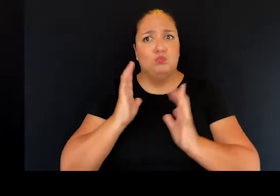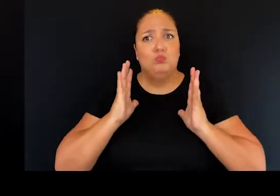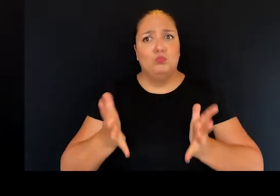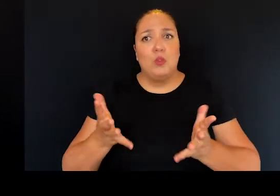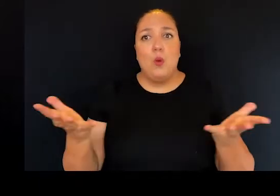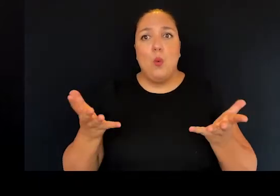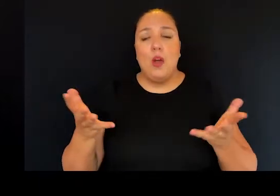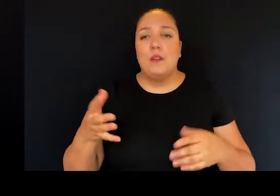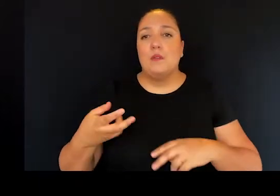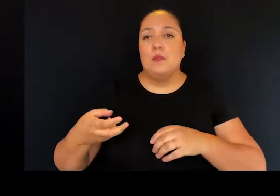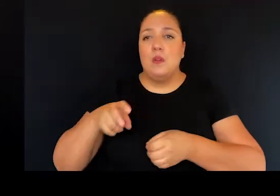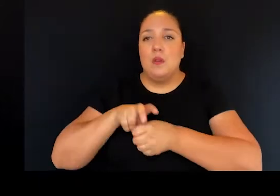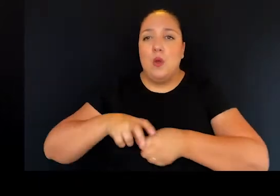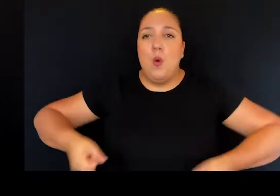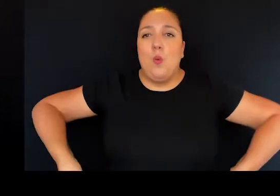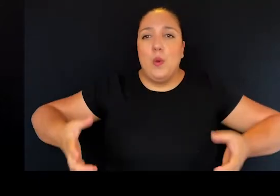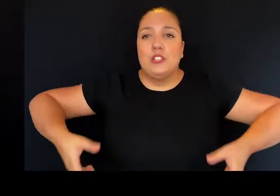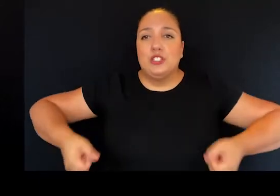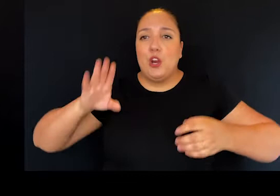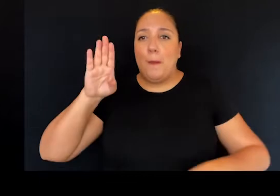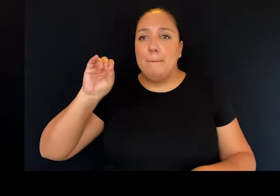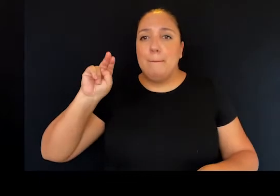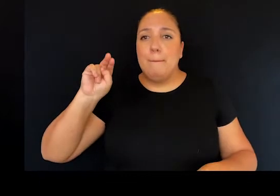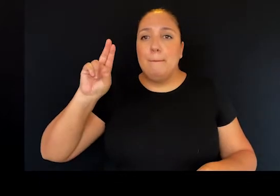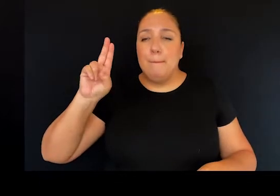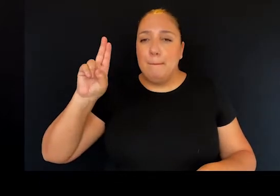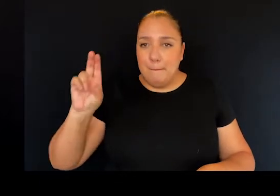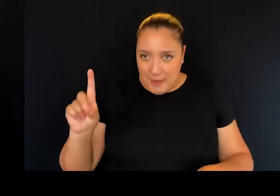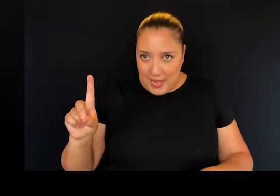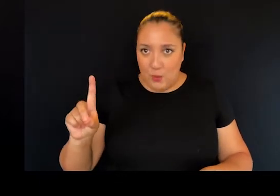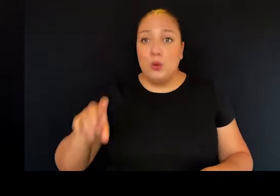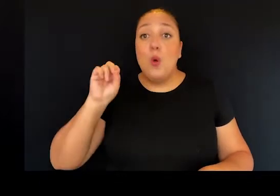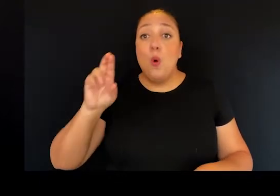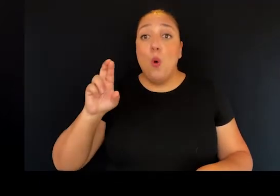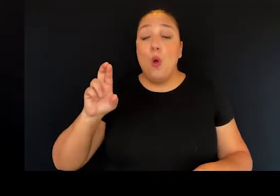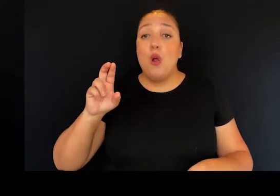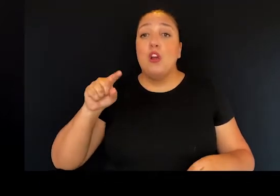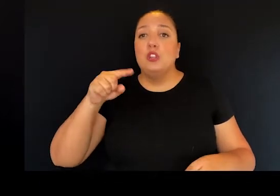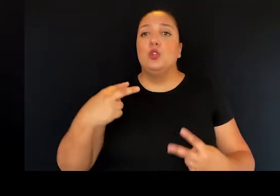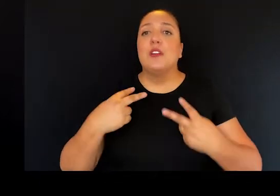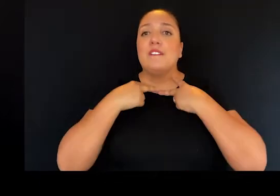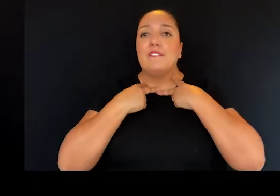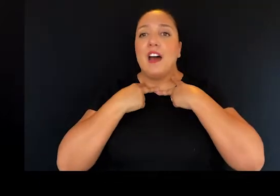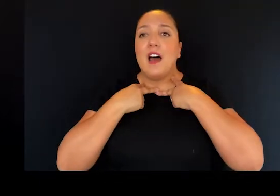is "wheelchair-bound" or "confined to a wheelchair," You know, we would never say somebody's confined